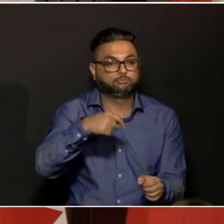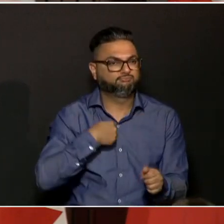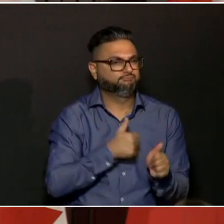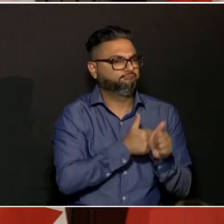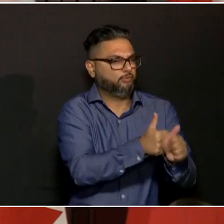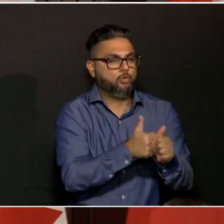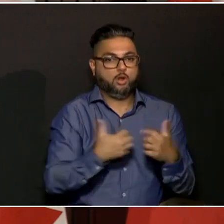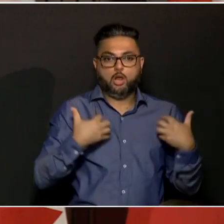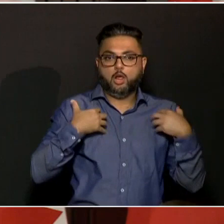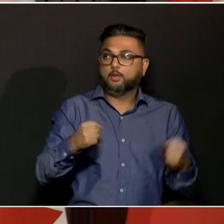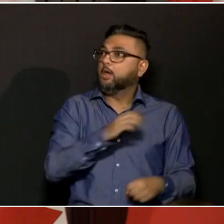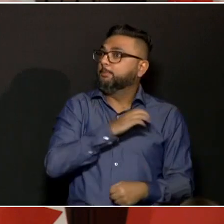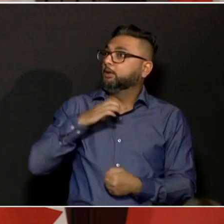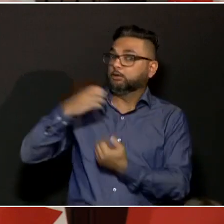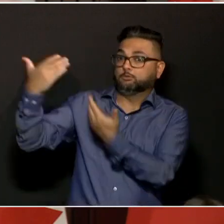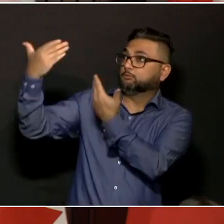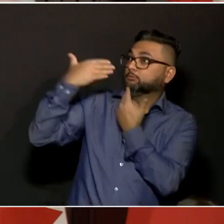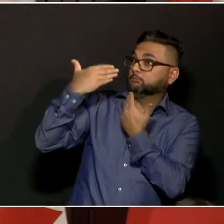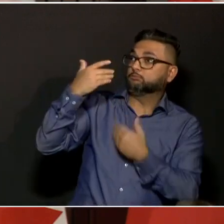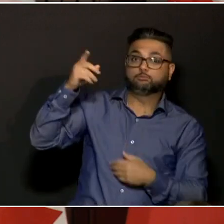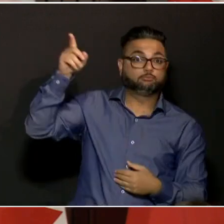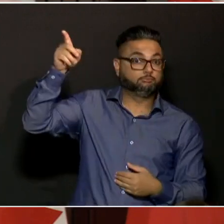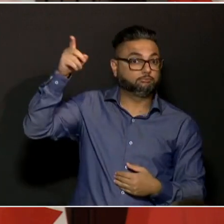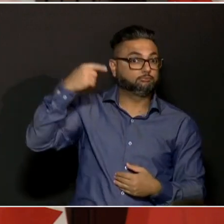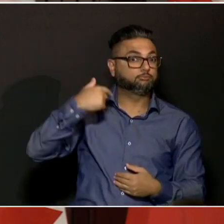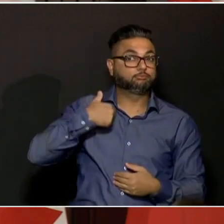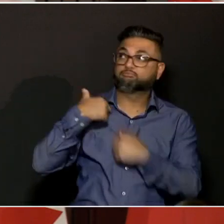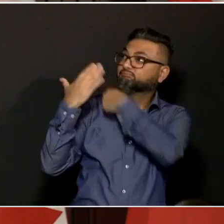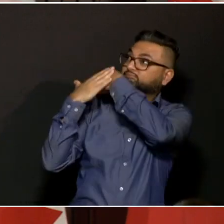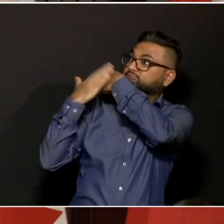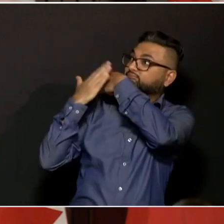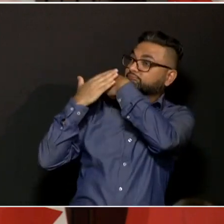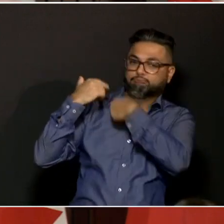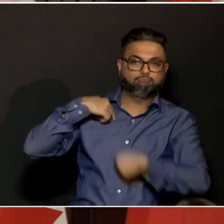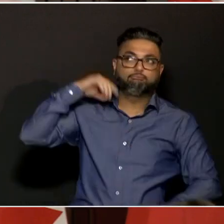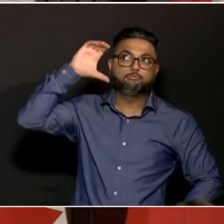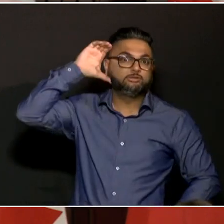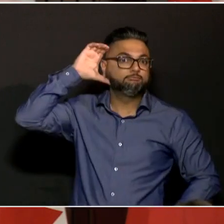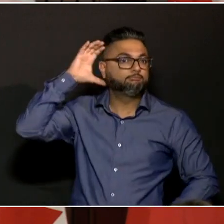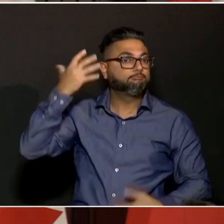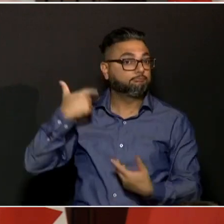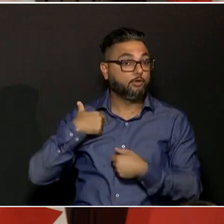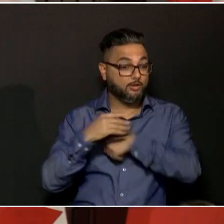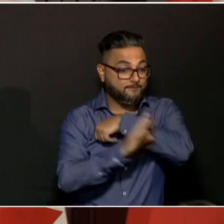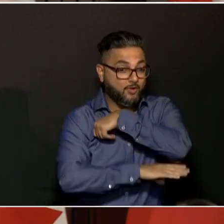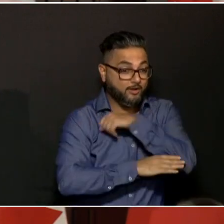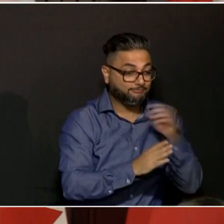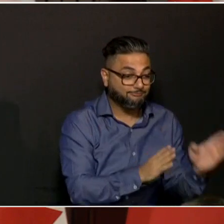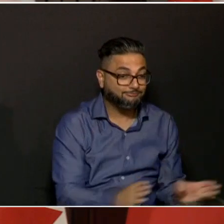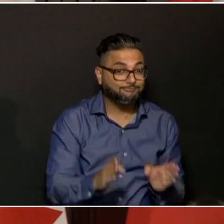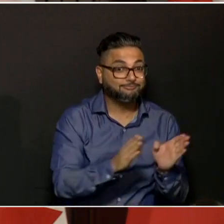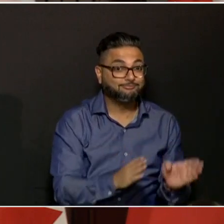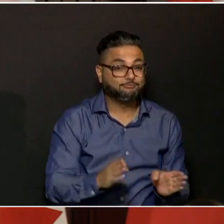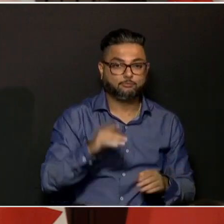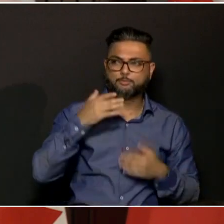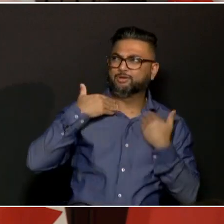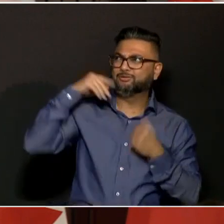and there are certain areas we have to make decisions based on the chief medical officer and the health table but